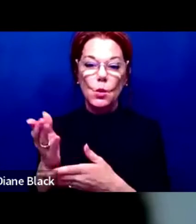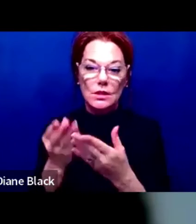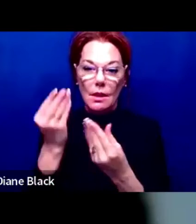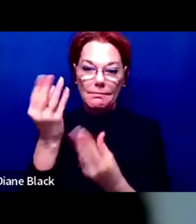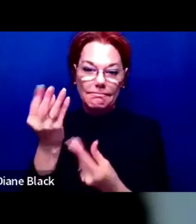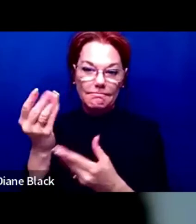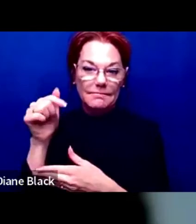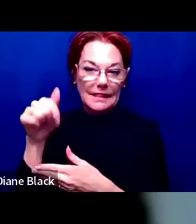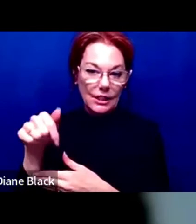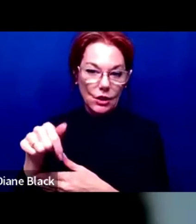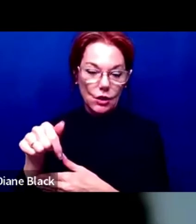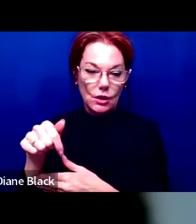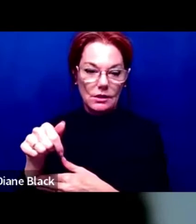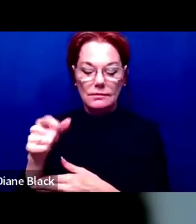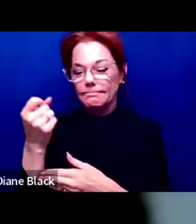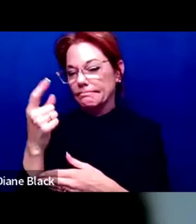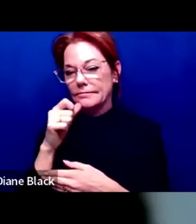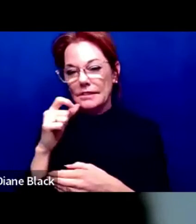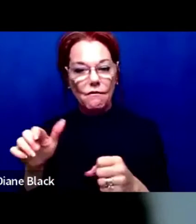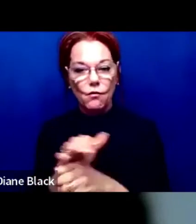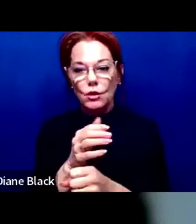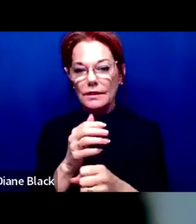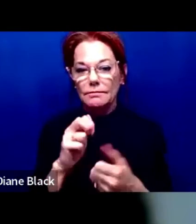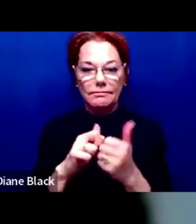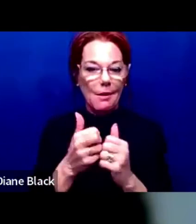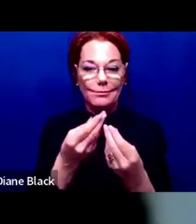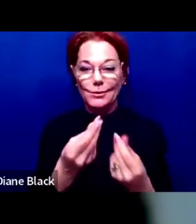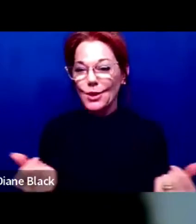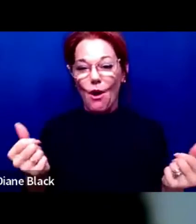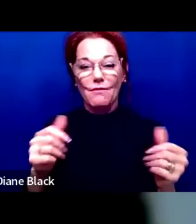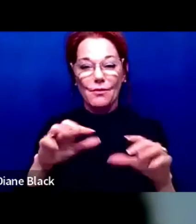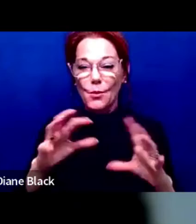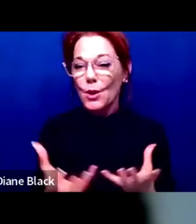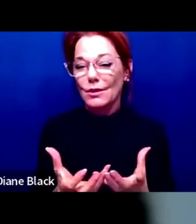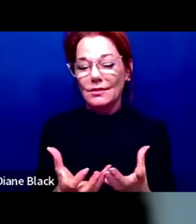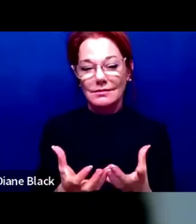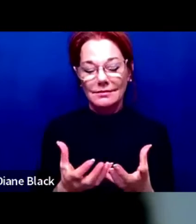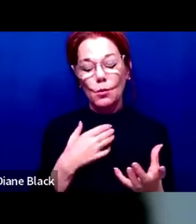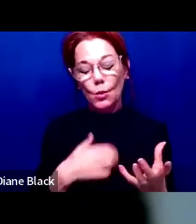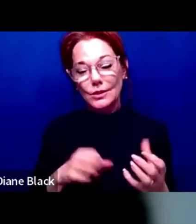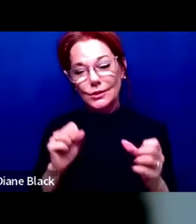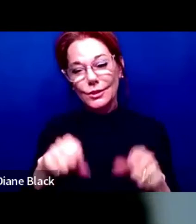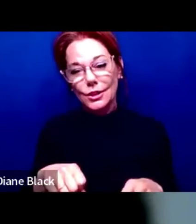it's, you know, fully going to solve all of the world's problems as much as we wish it would, is applicable across